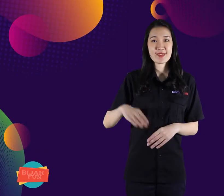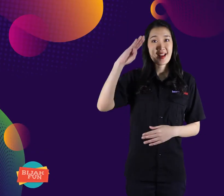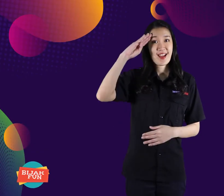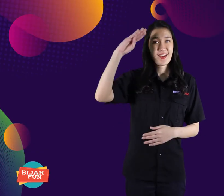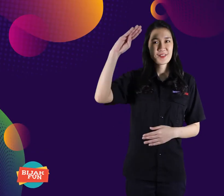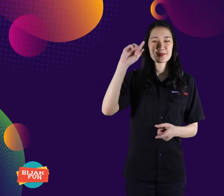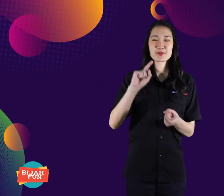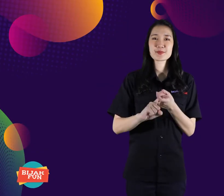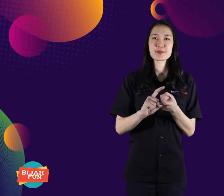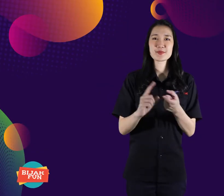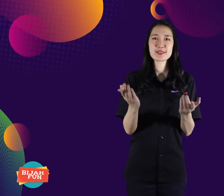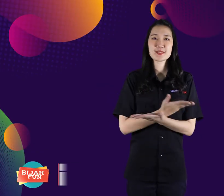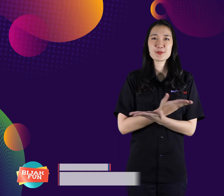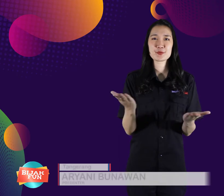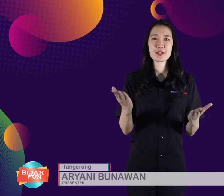Hello my friends.